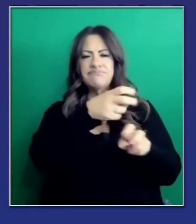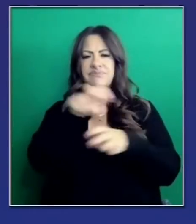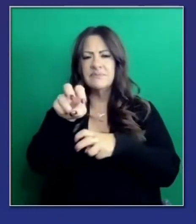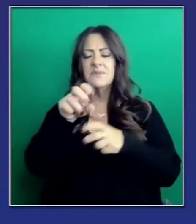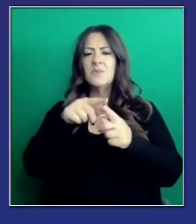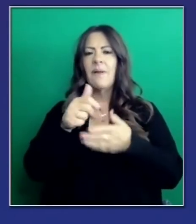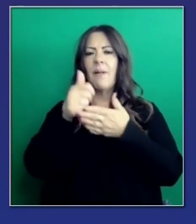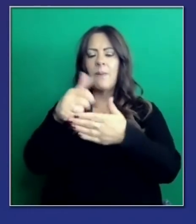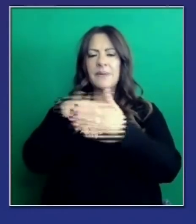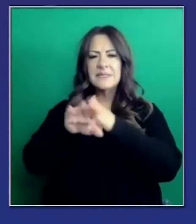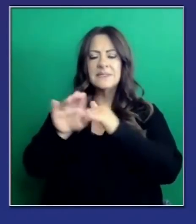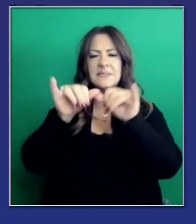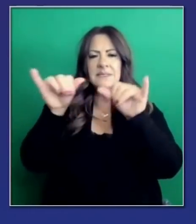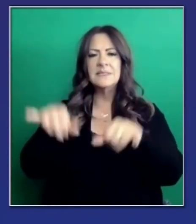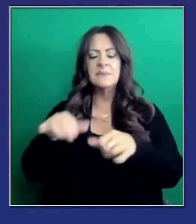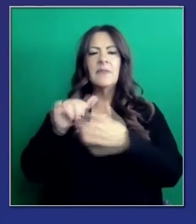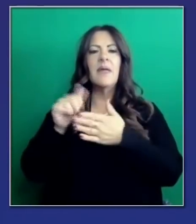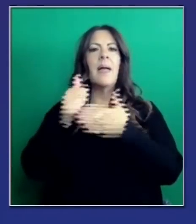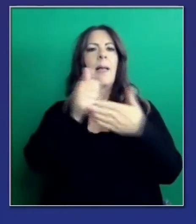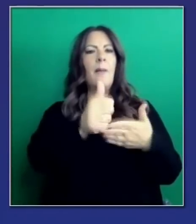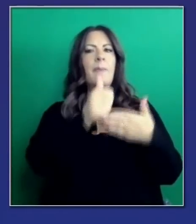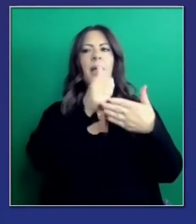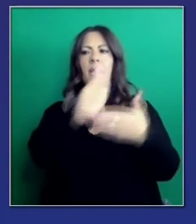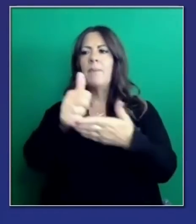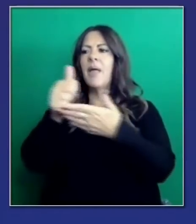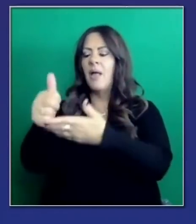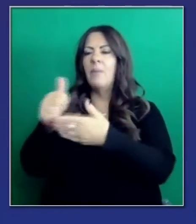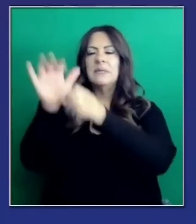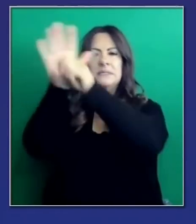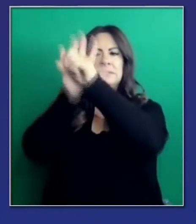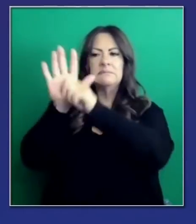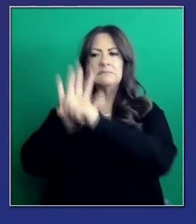WE ALSO HAVE BEEN ABLE TO HOSPITAL. PART OF THE REGIONAL